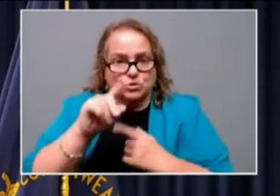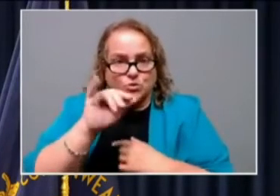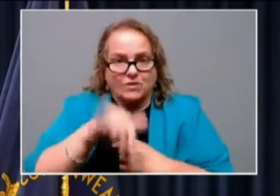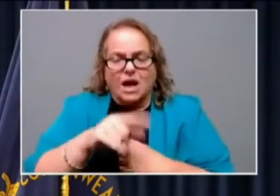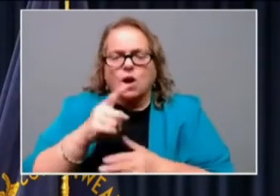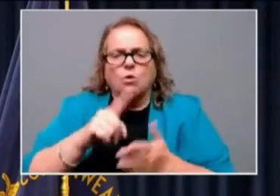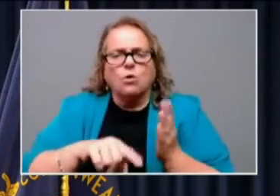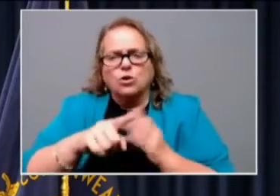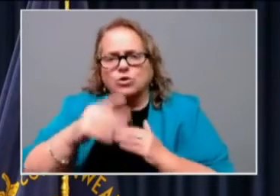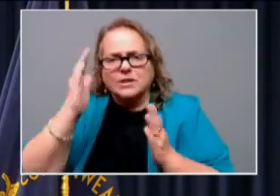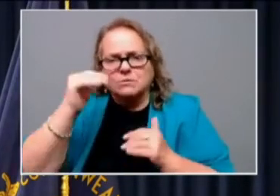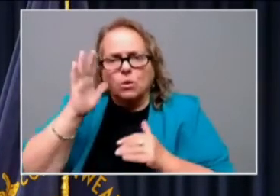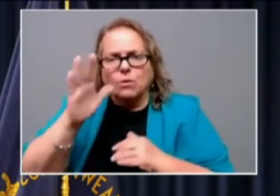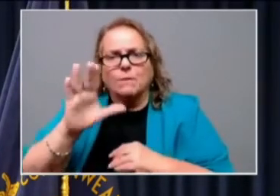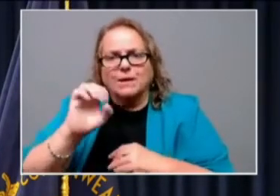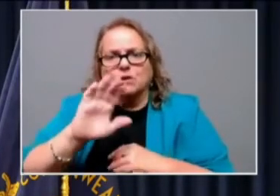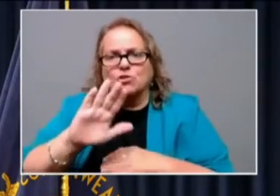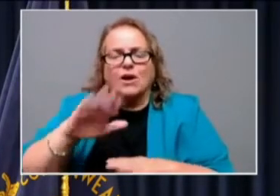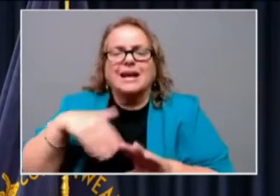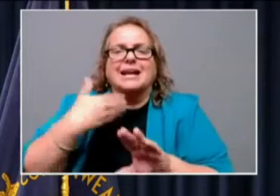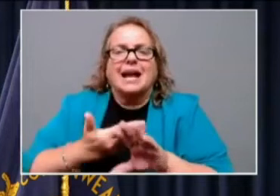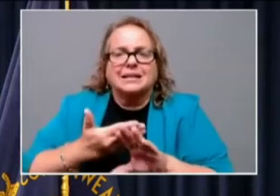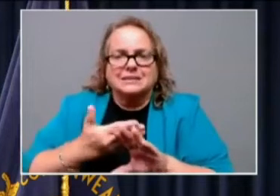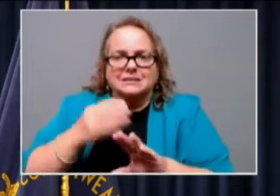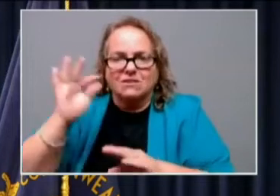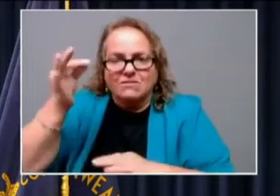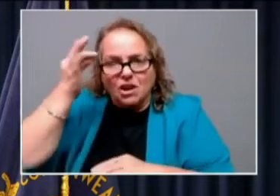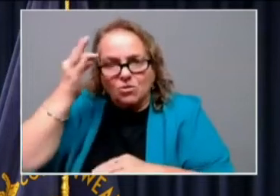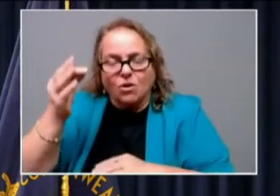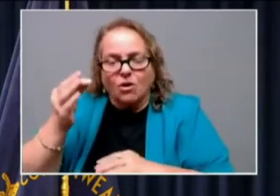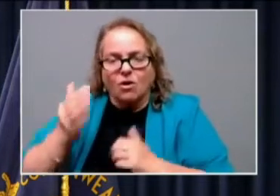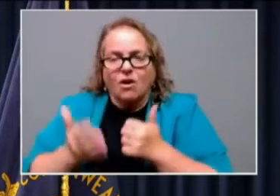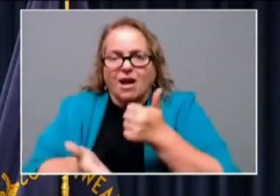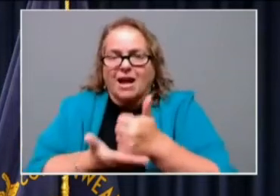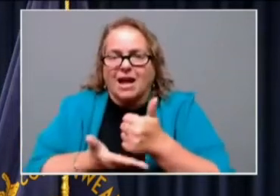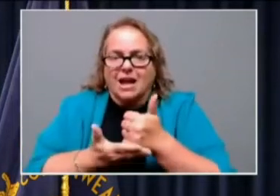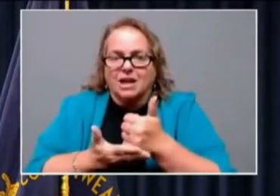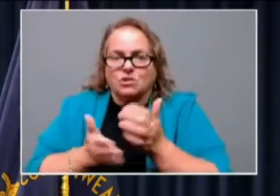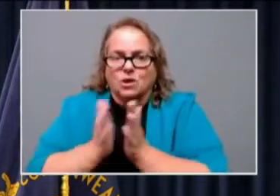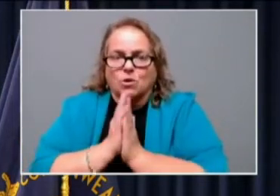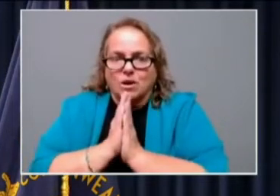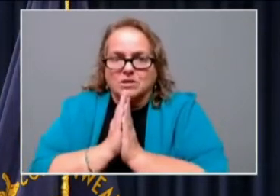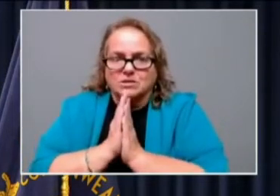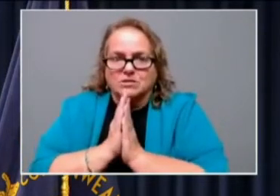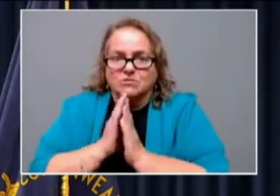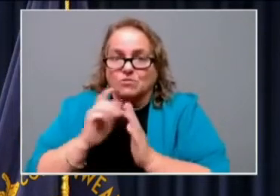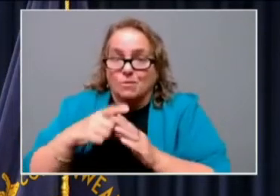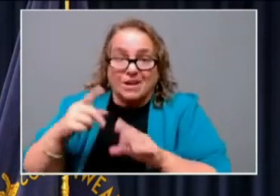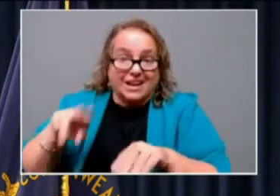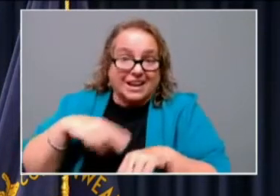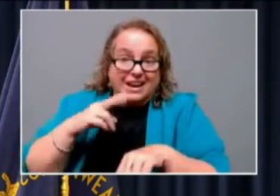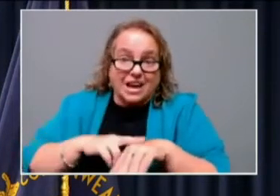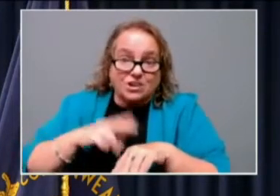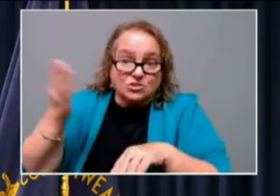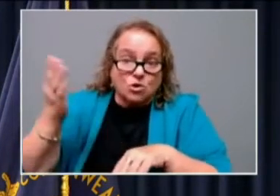your next federal aid request either from national stockpile or for supplemental staffing. Thanks.